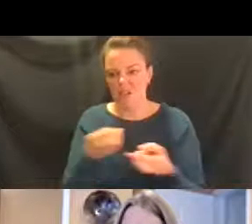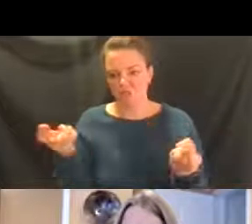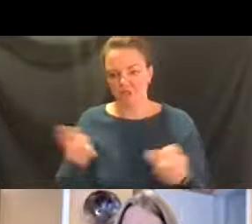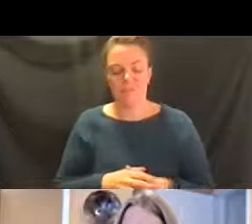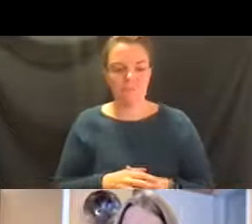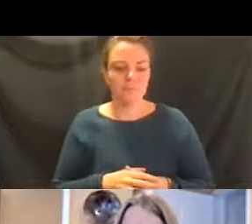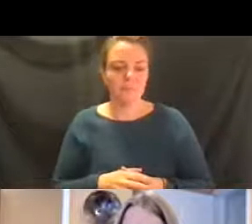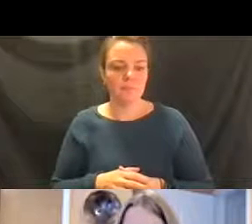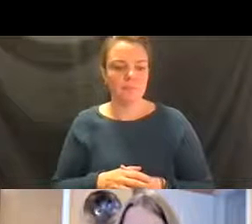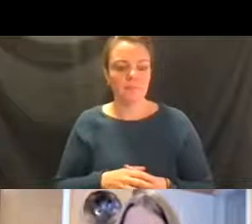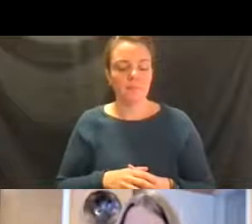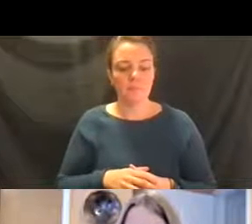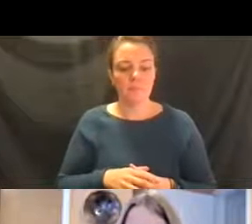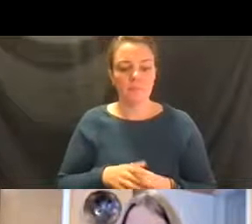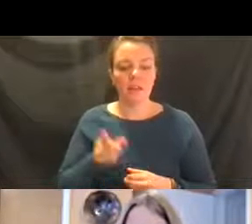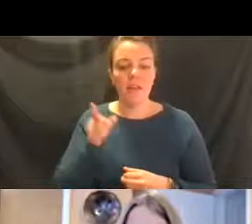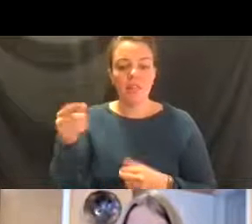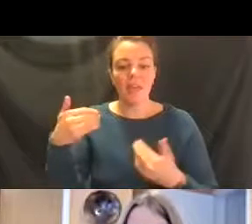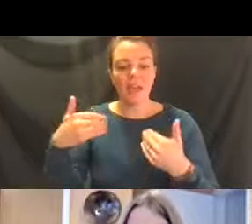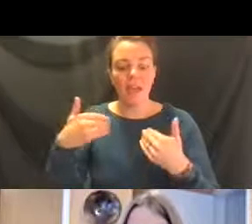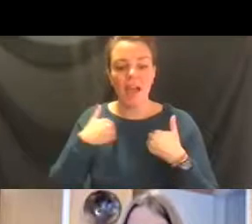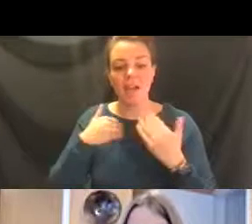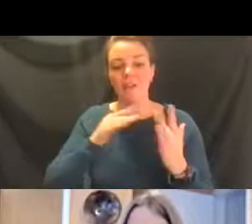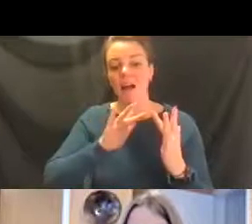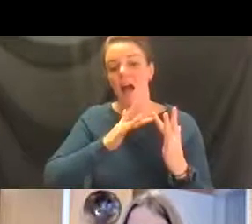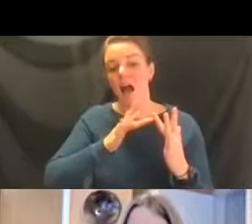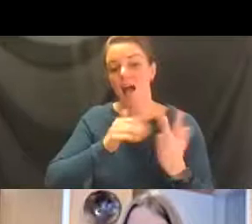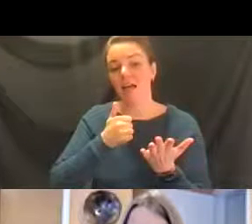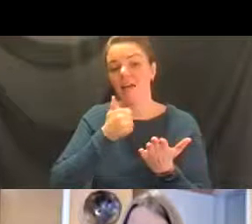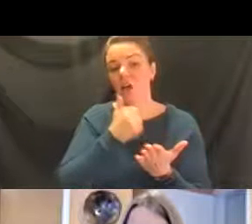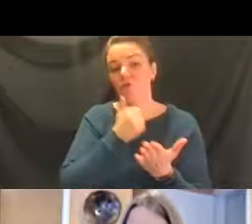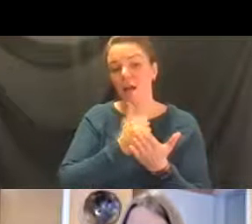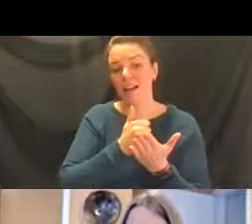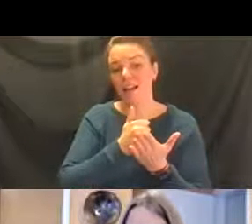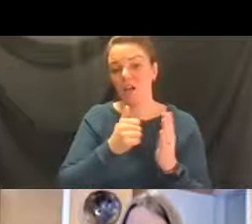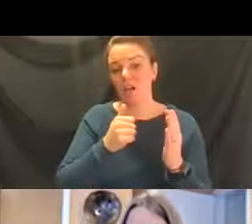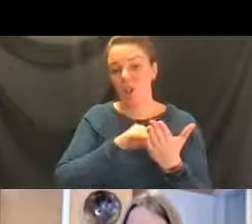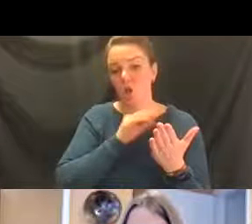they have. They have online accredited learning in interprofessional geriatrics